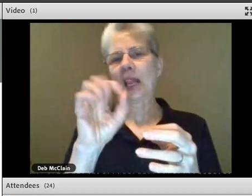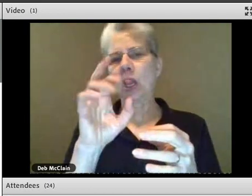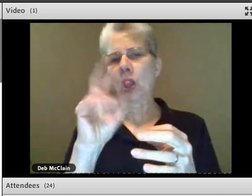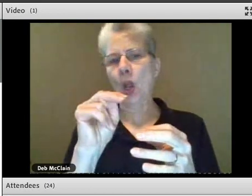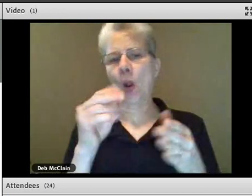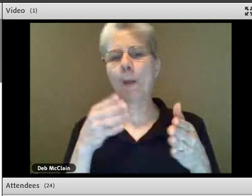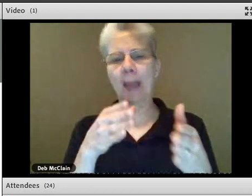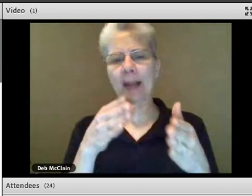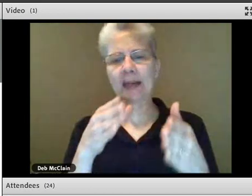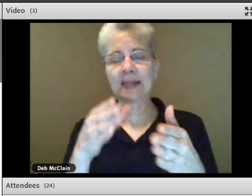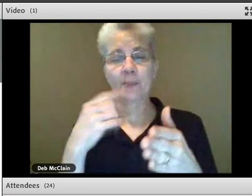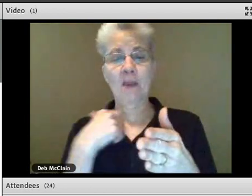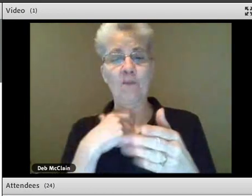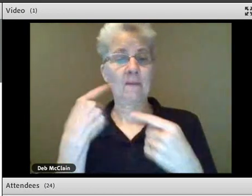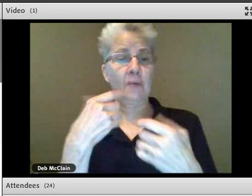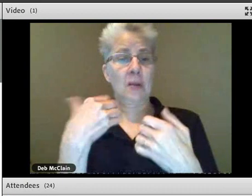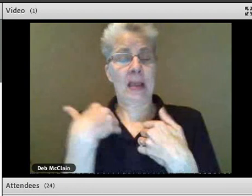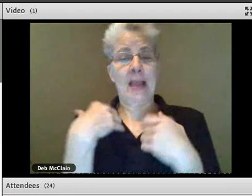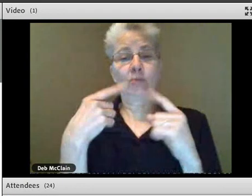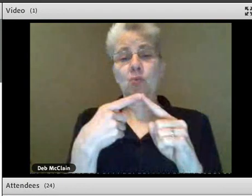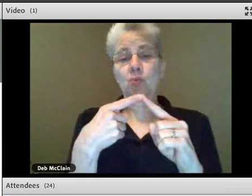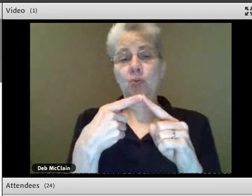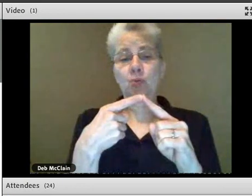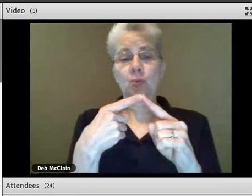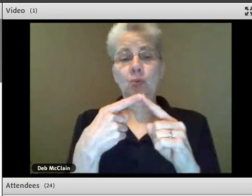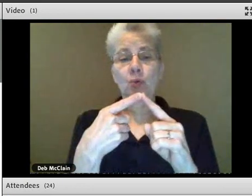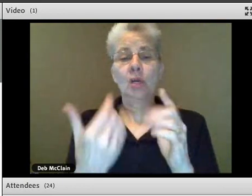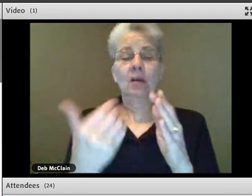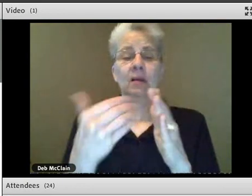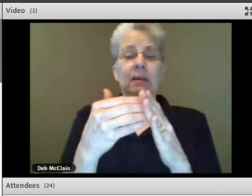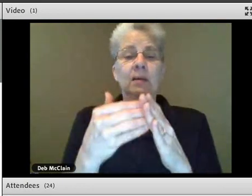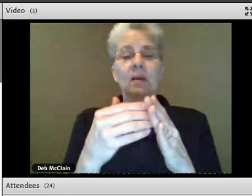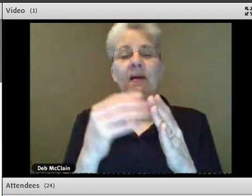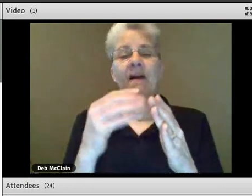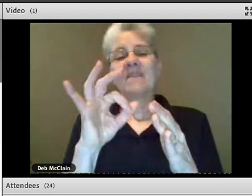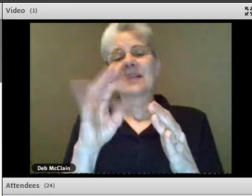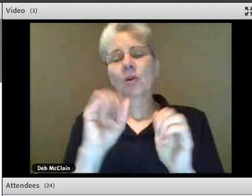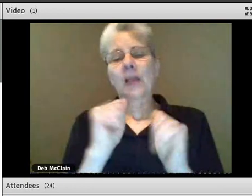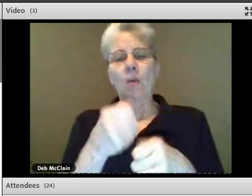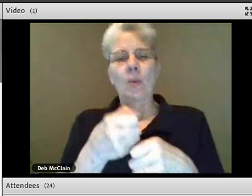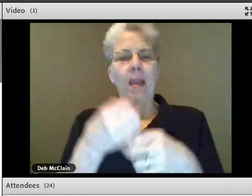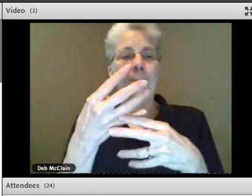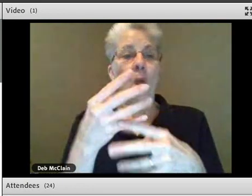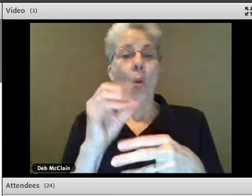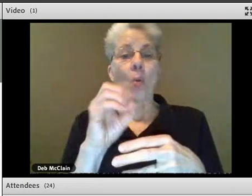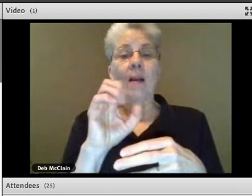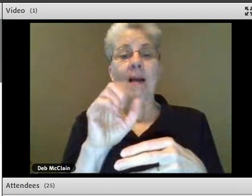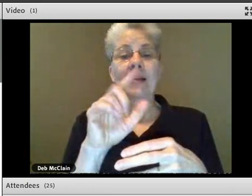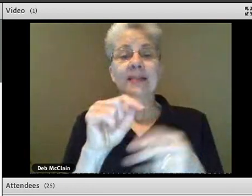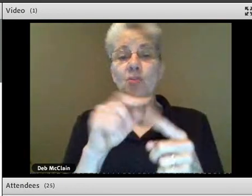If we've ever had to reuse Facebook, if you will... how we upload content to Facebook, and then it's shared.